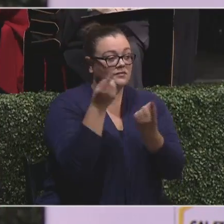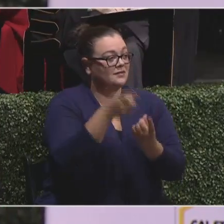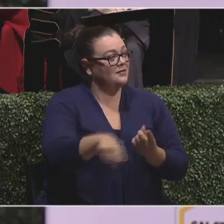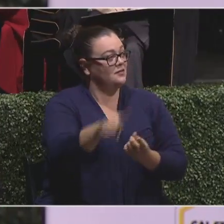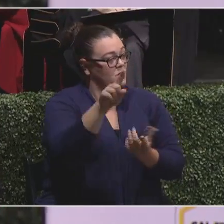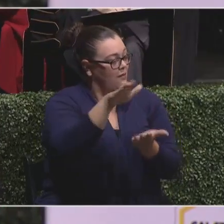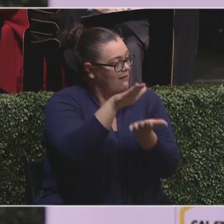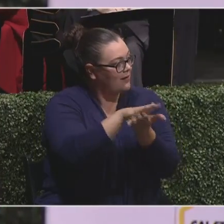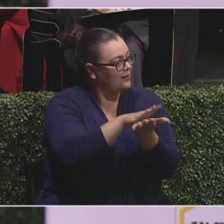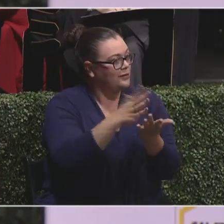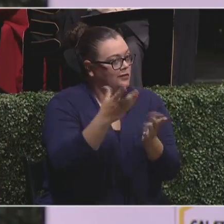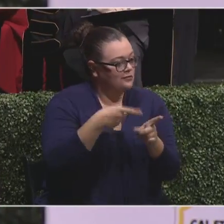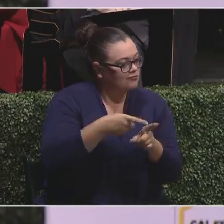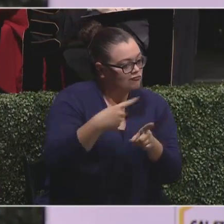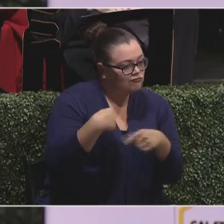THE 2018 COMMENCEMENT CEREMONY.